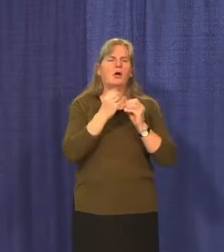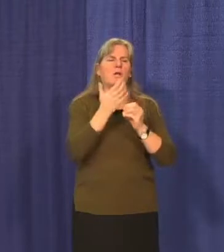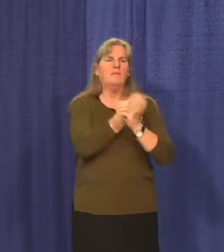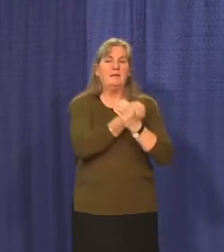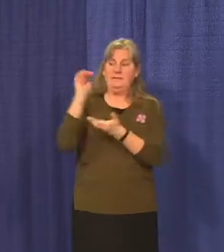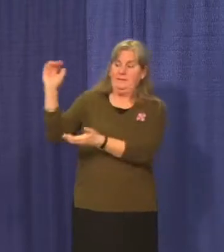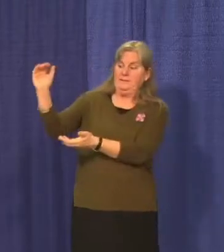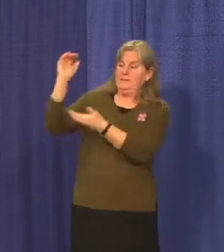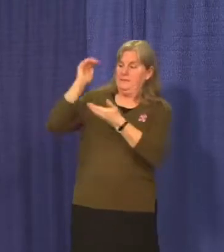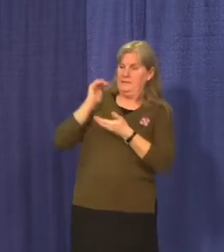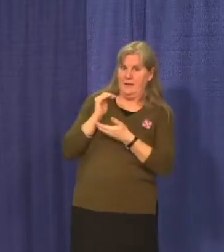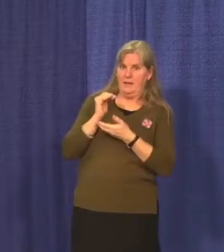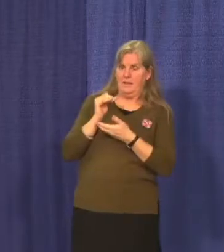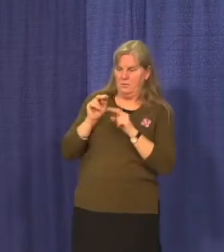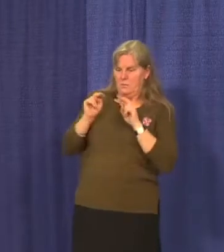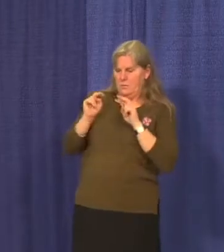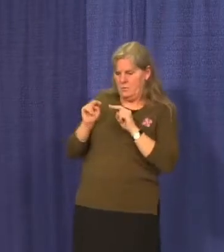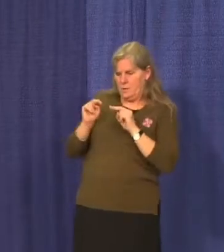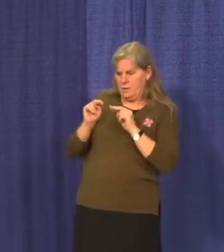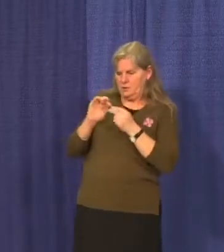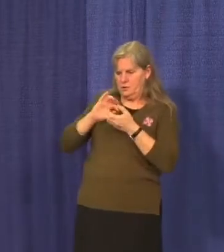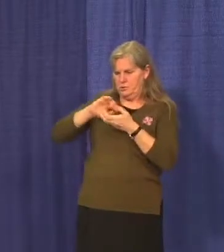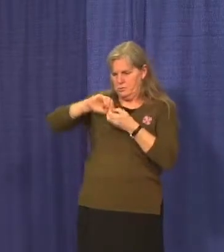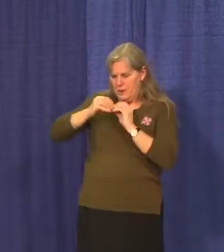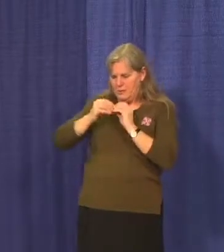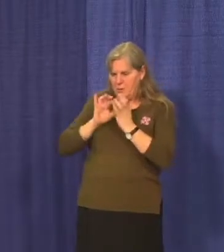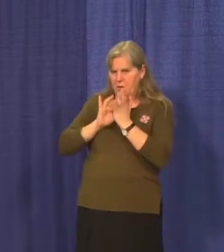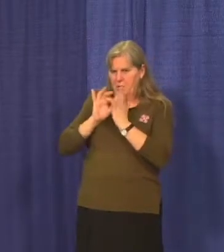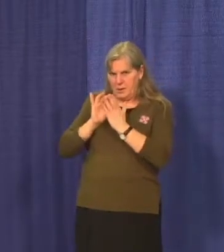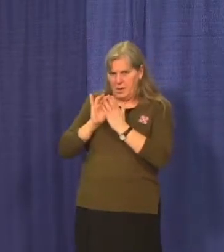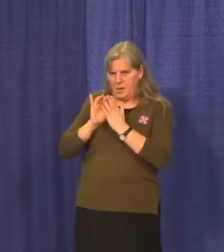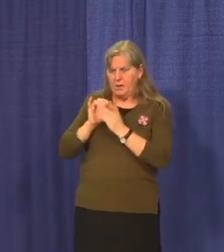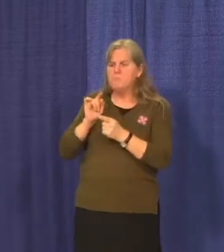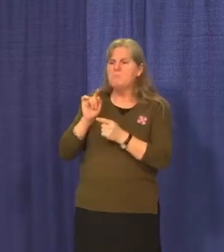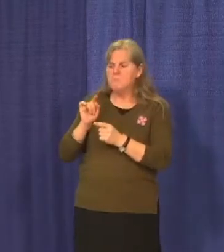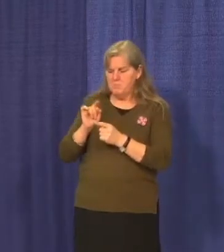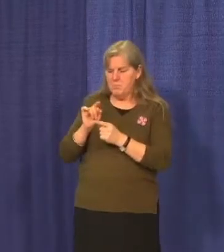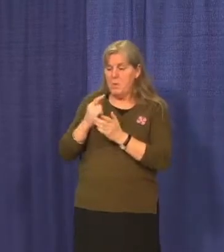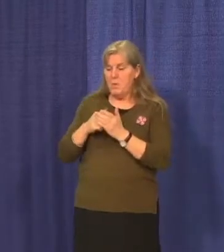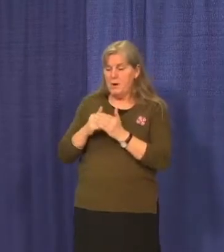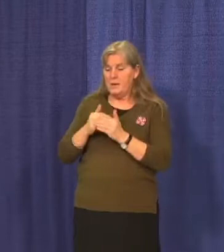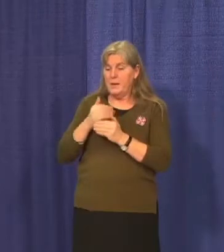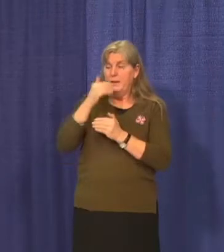So we watch it closely. Has we are confident of the next